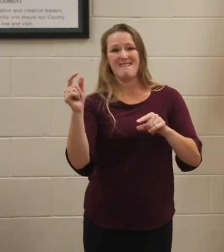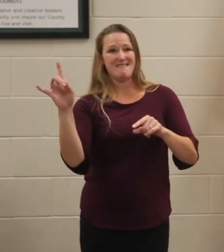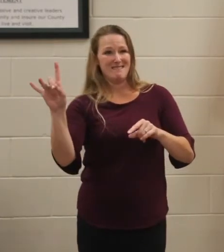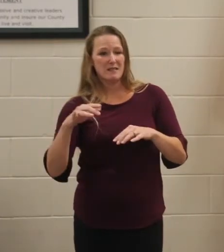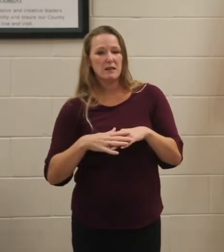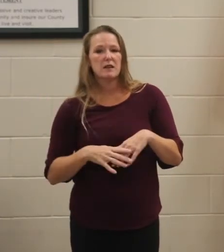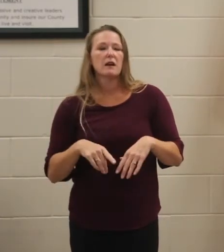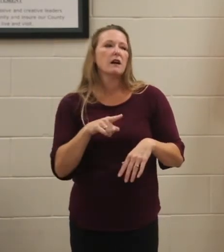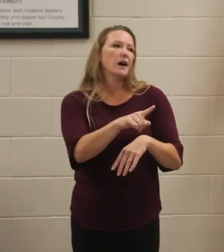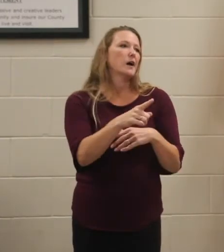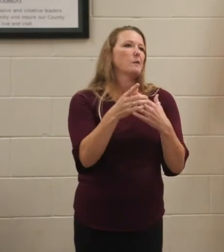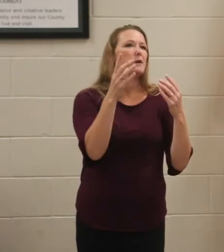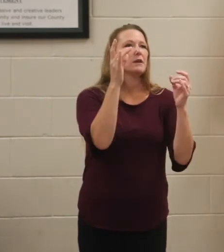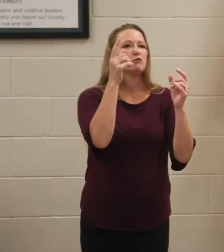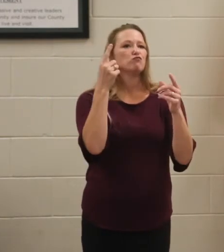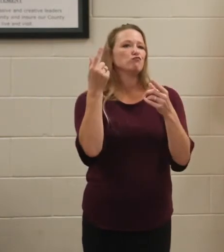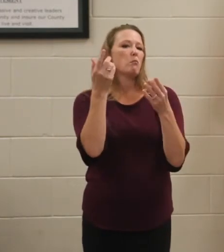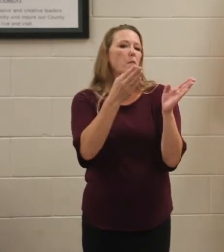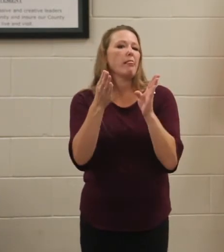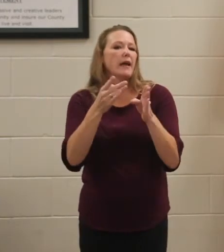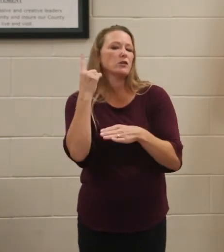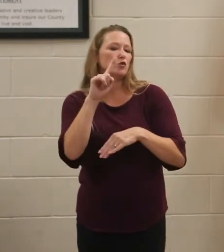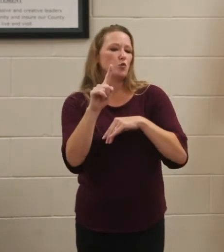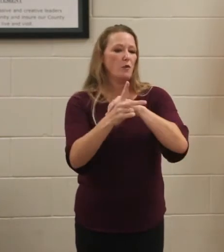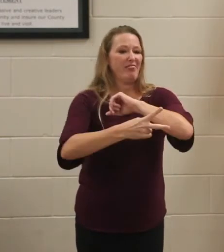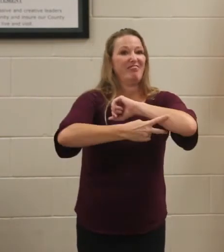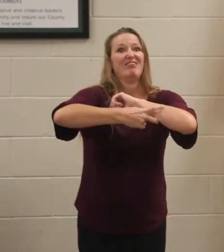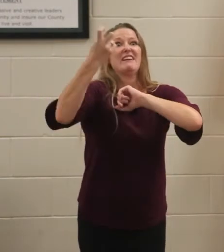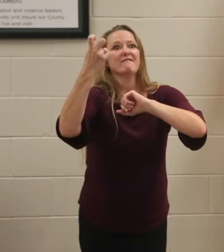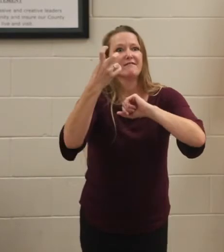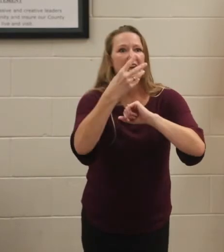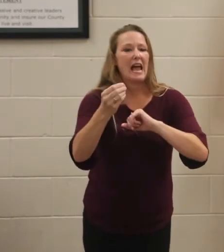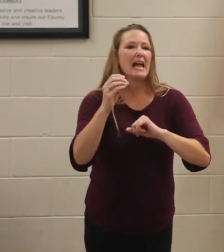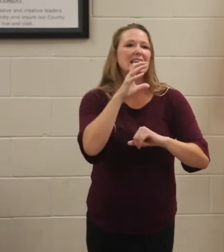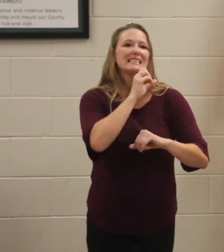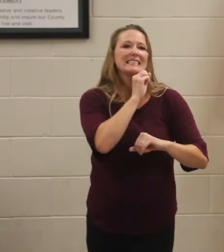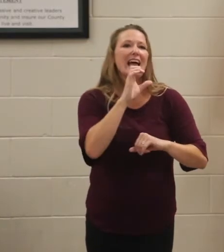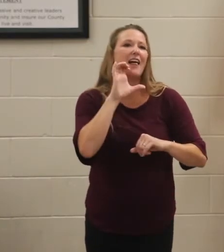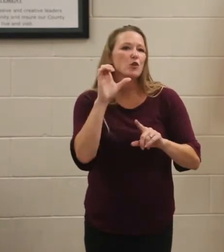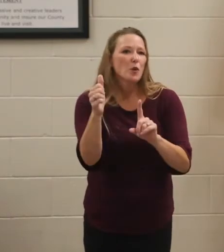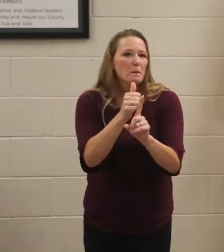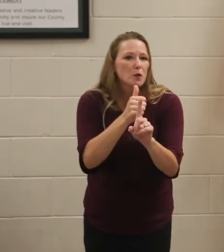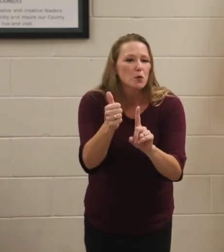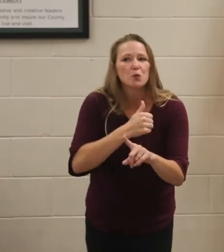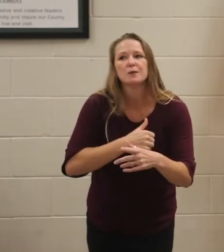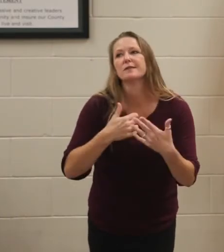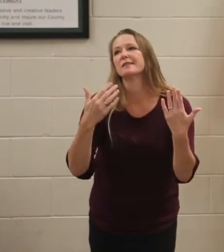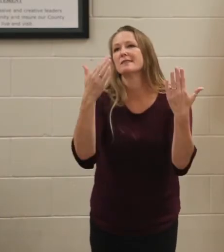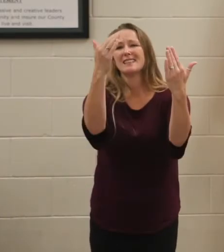He was